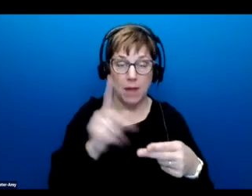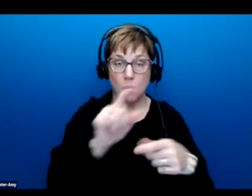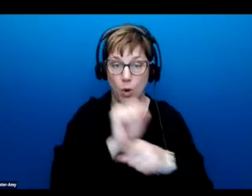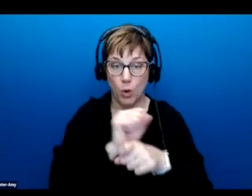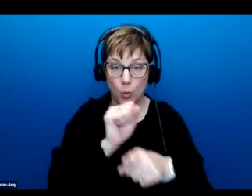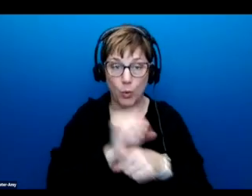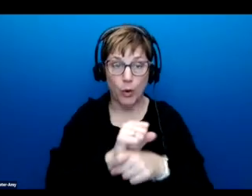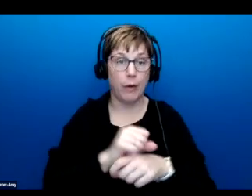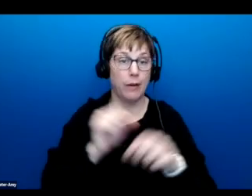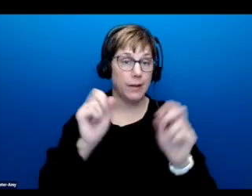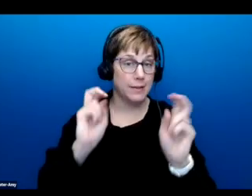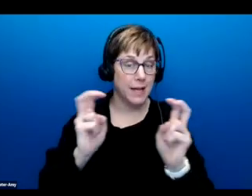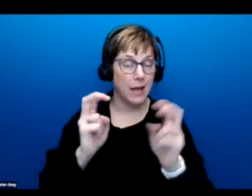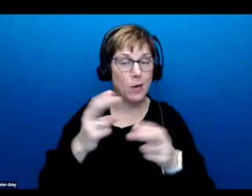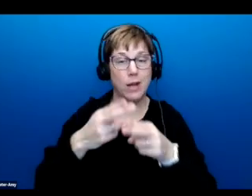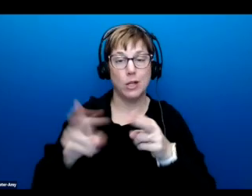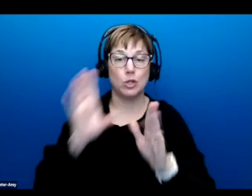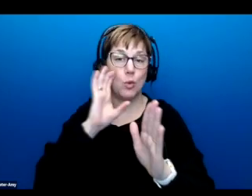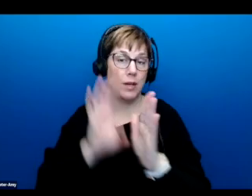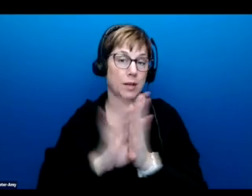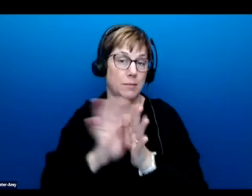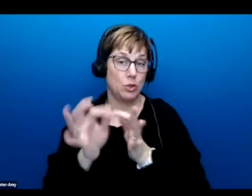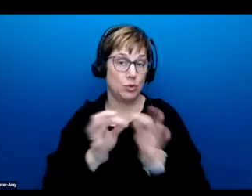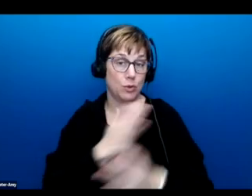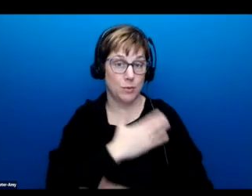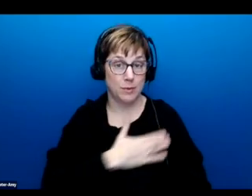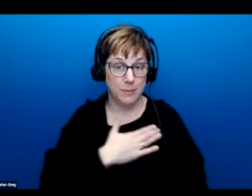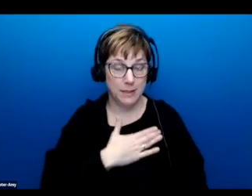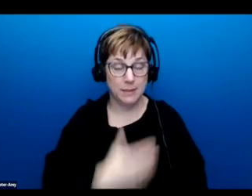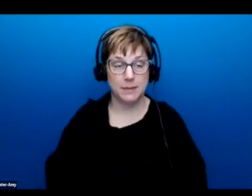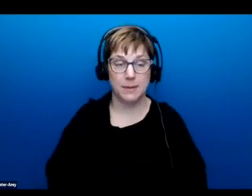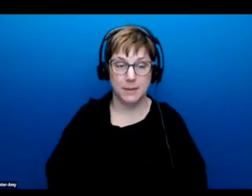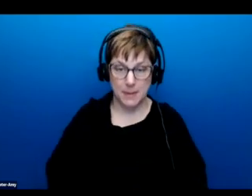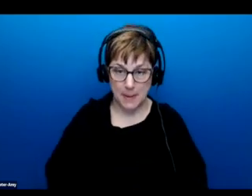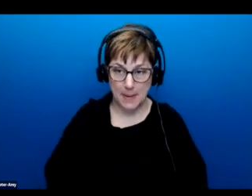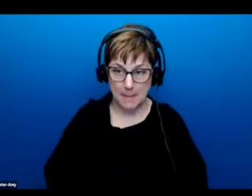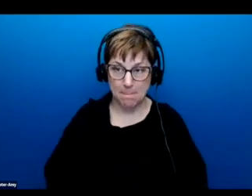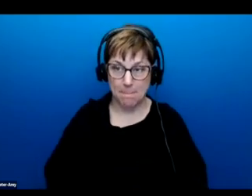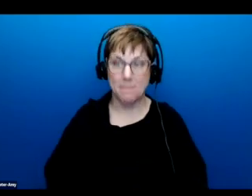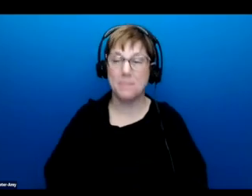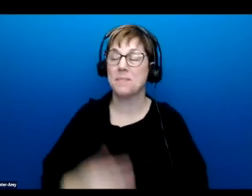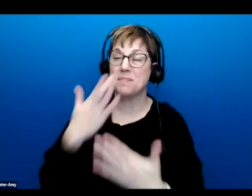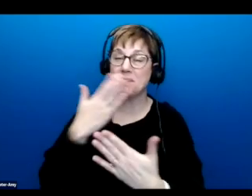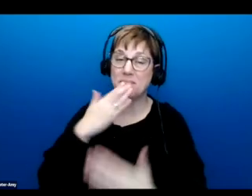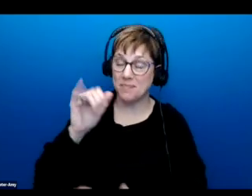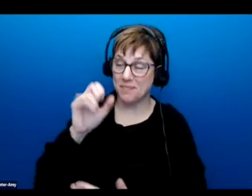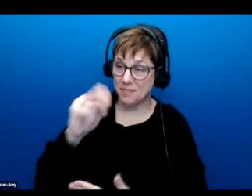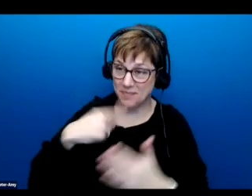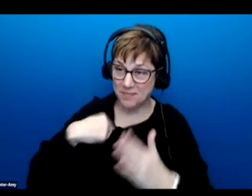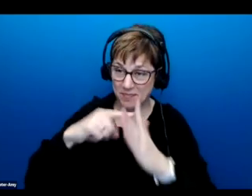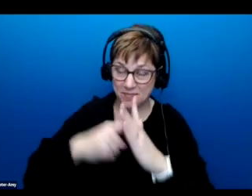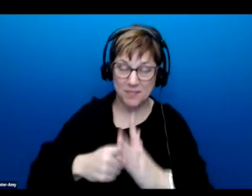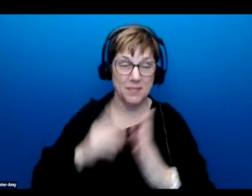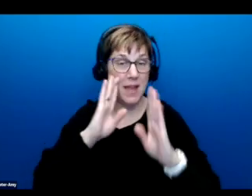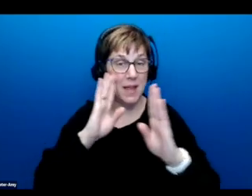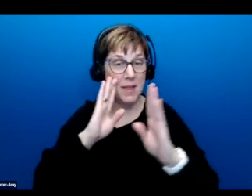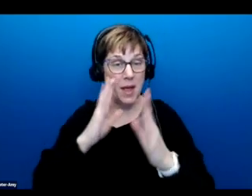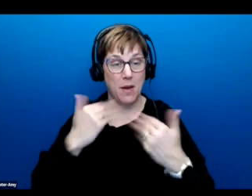and a brief image description, please. We can jump in. Thanks, Jen. Hi everyone. This is Laurin Bixby.